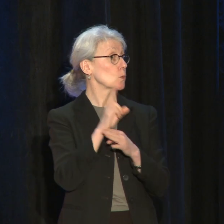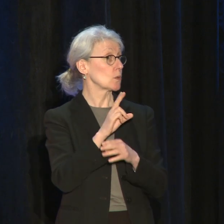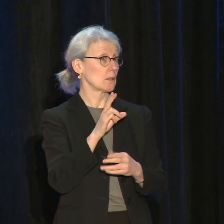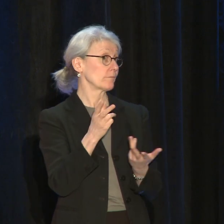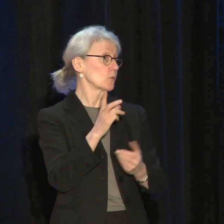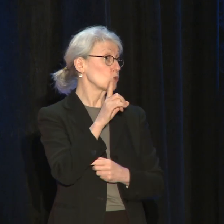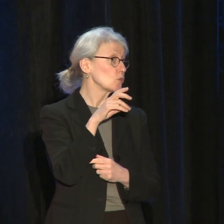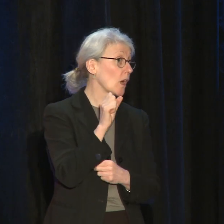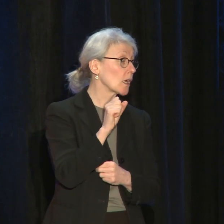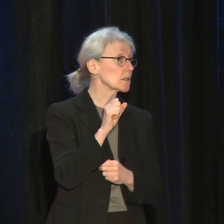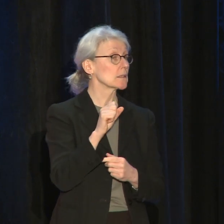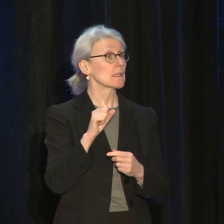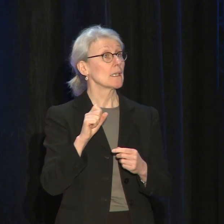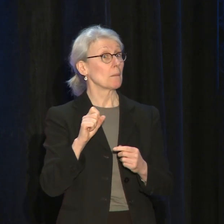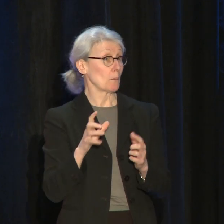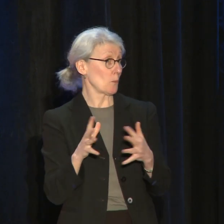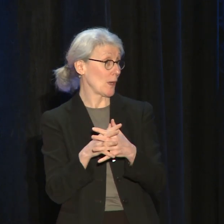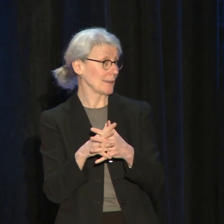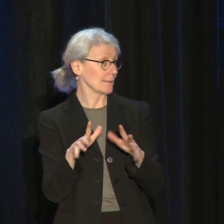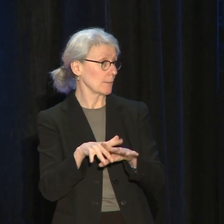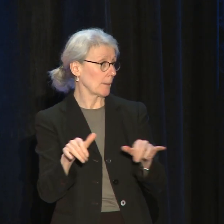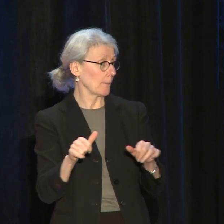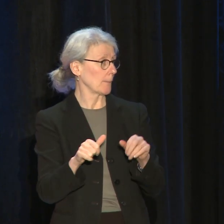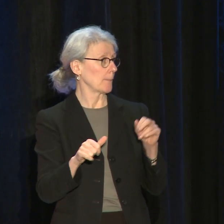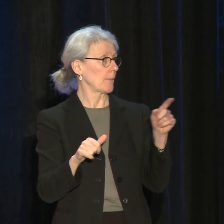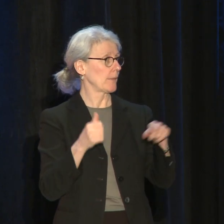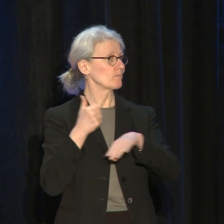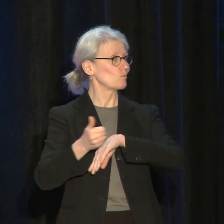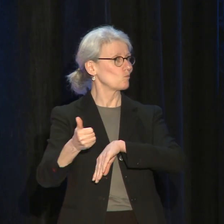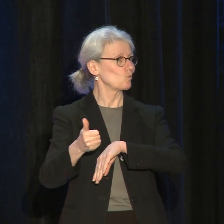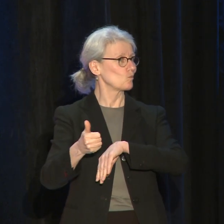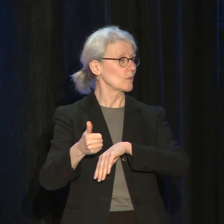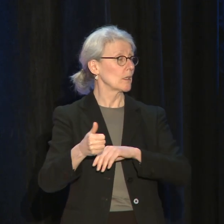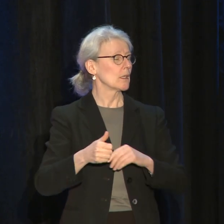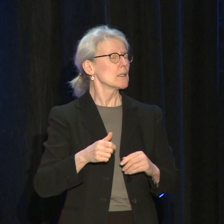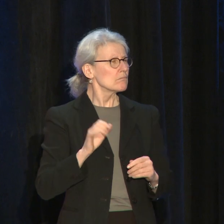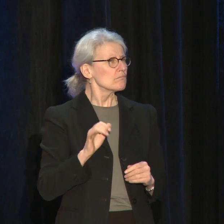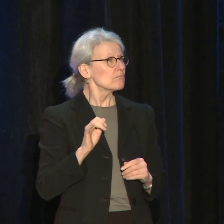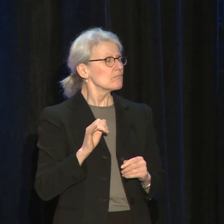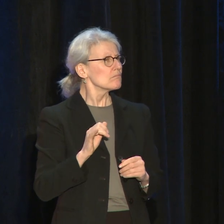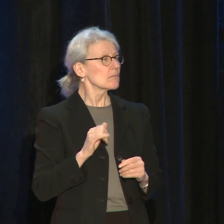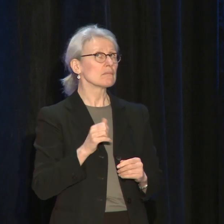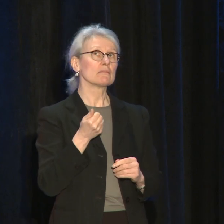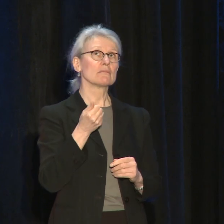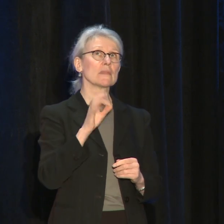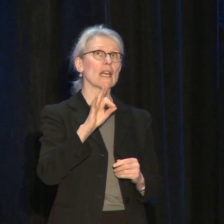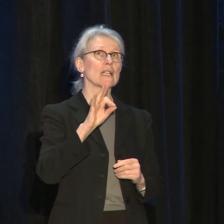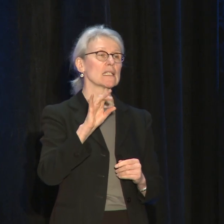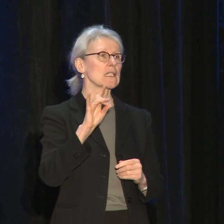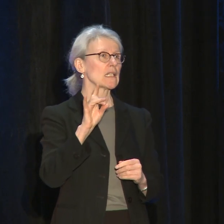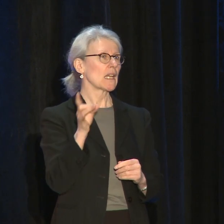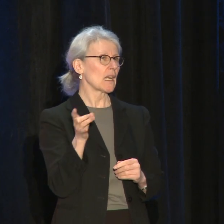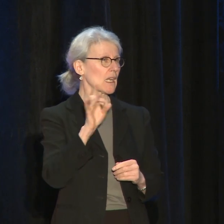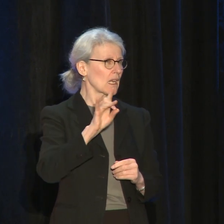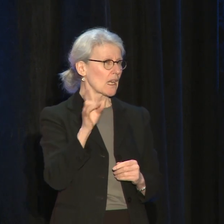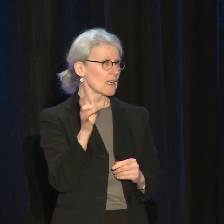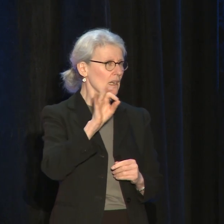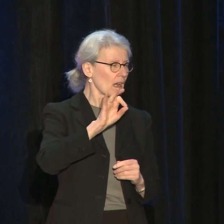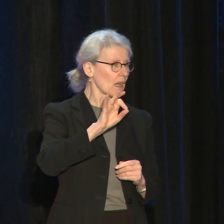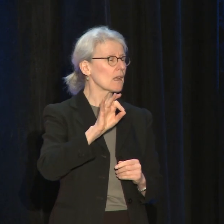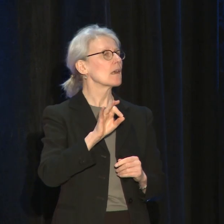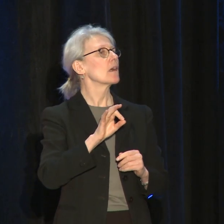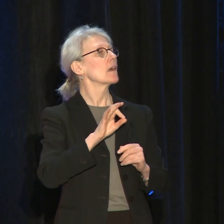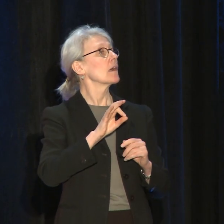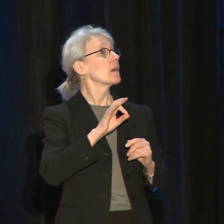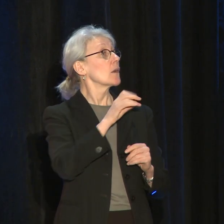and I soon discovered that this new development in the late 1980s was being targeted at Black women